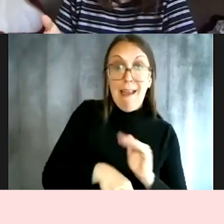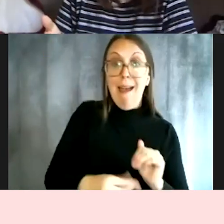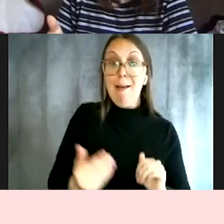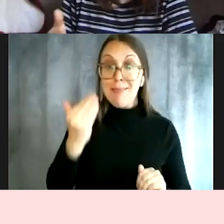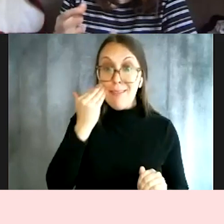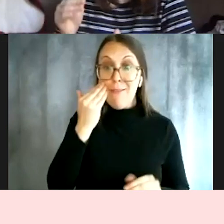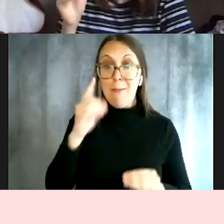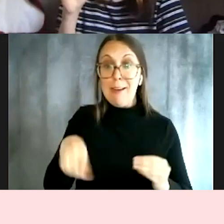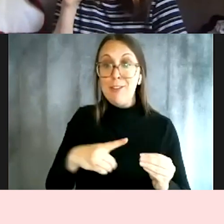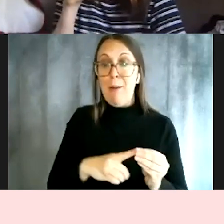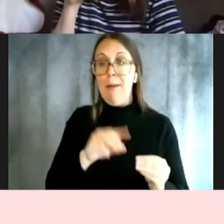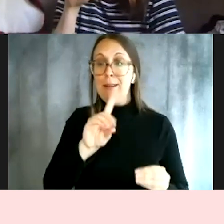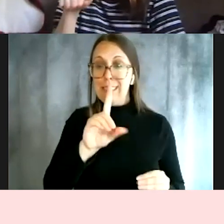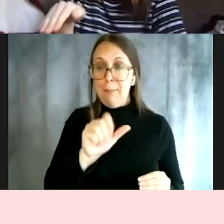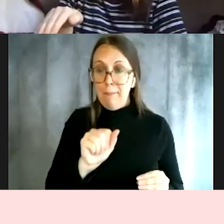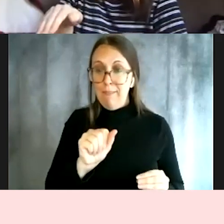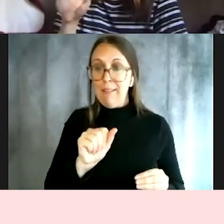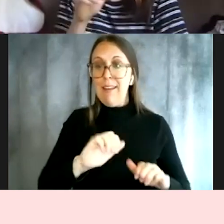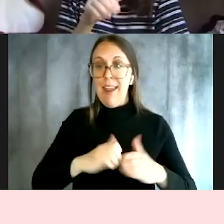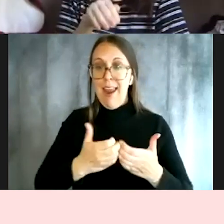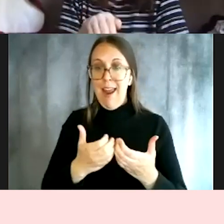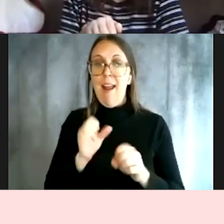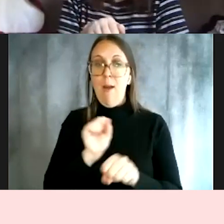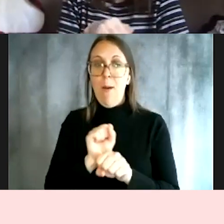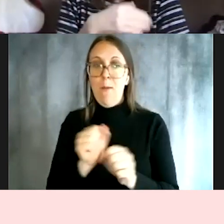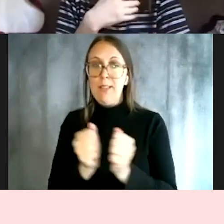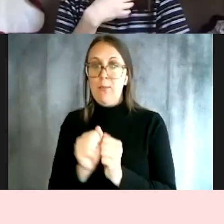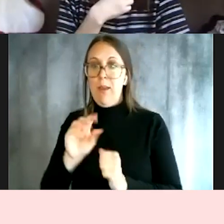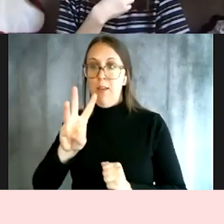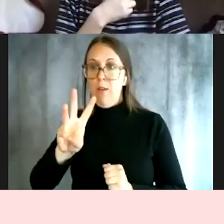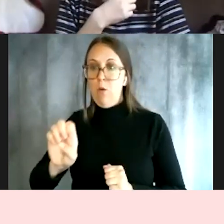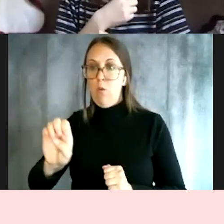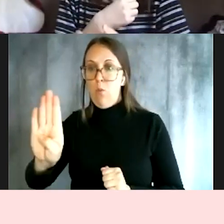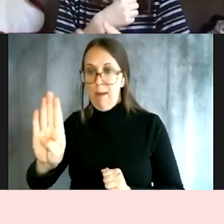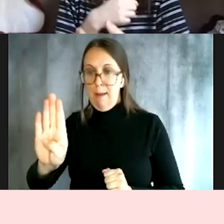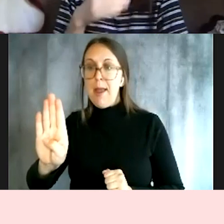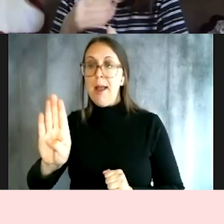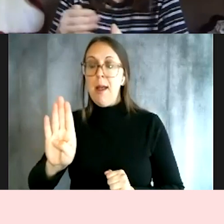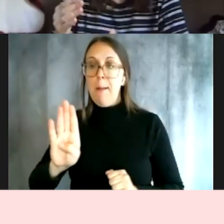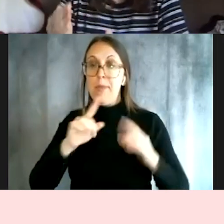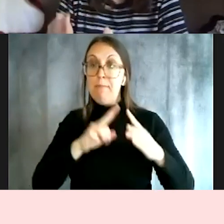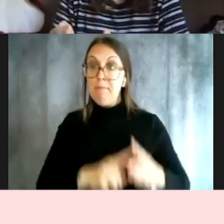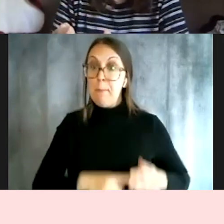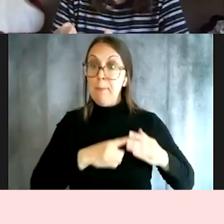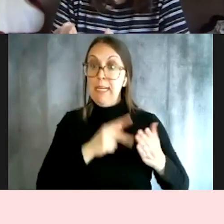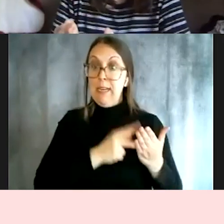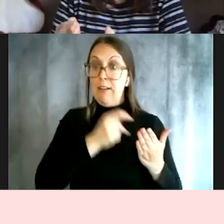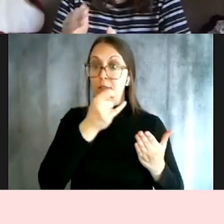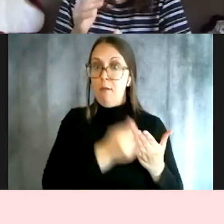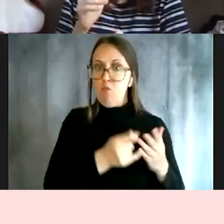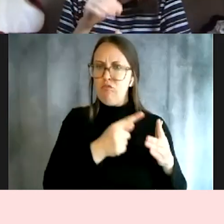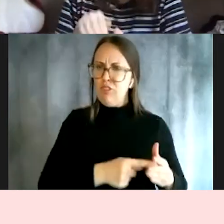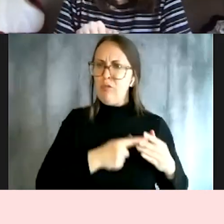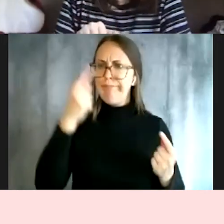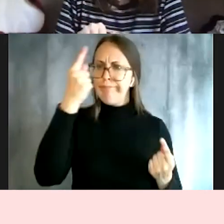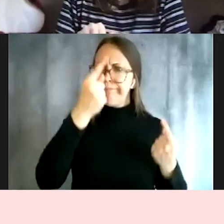then you can kind of insert it in at every phase, if needs for accessibility are in your research,